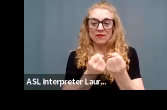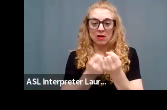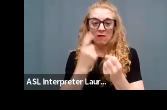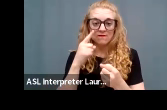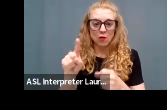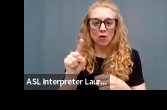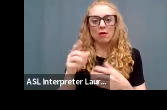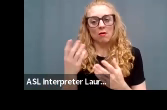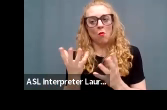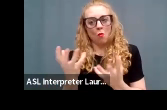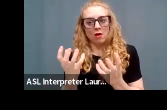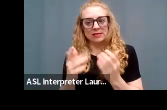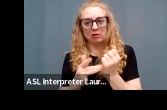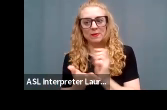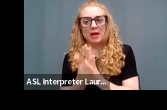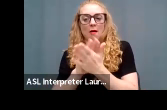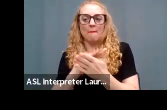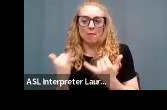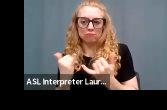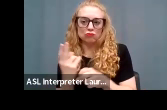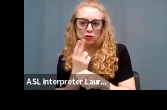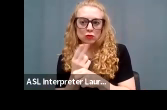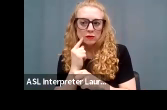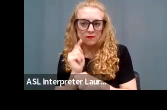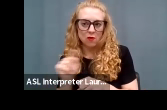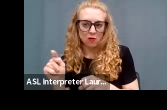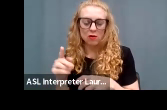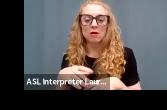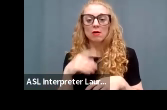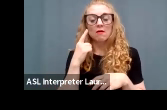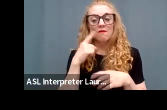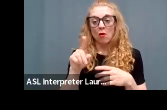Technology making sure that anyone could act get access to Smart Hub technology in particular